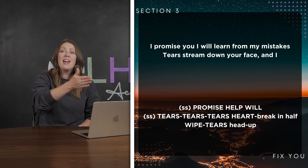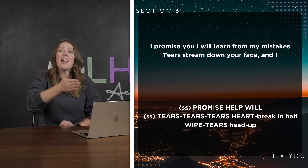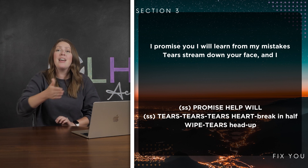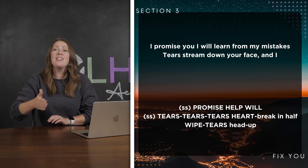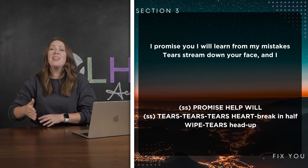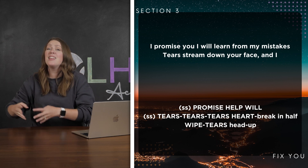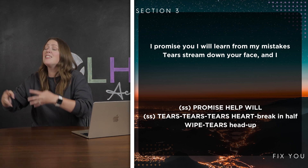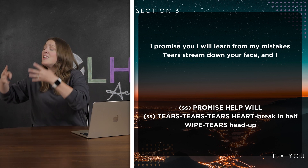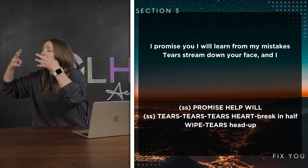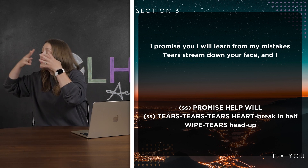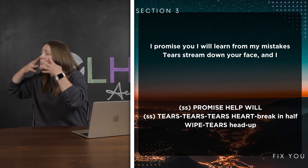And then.